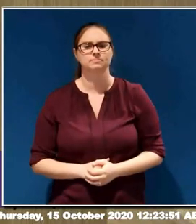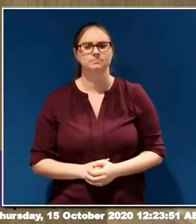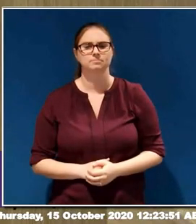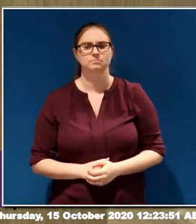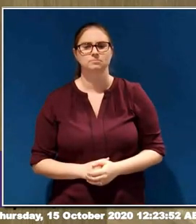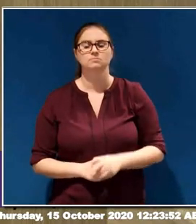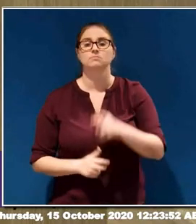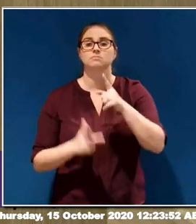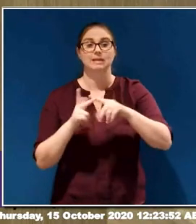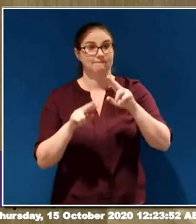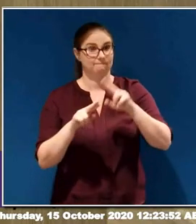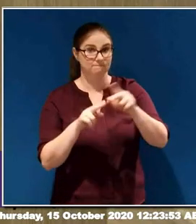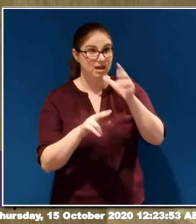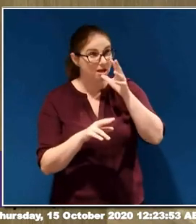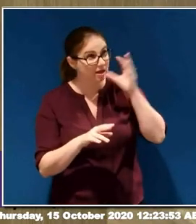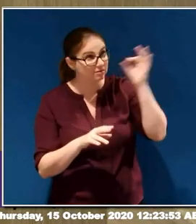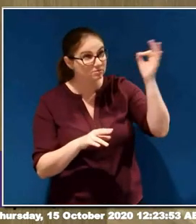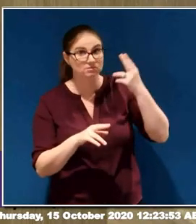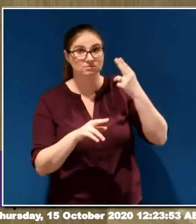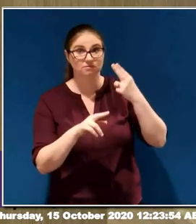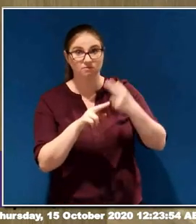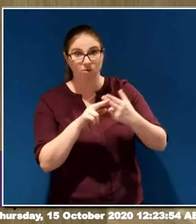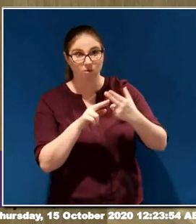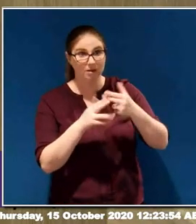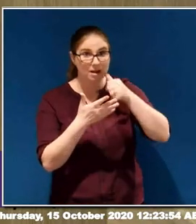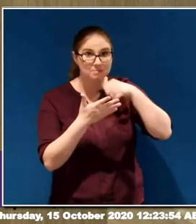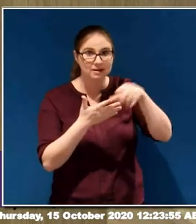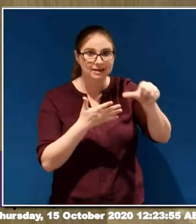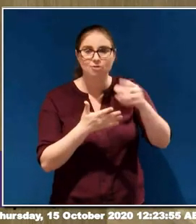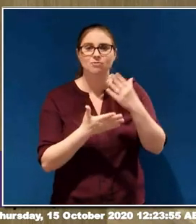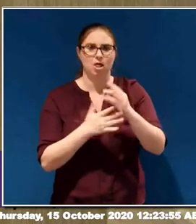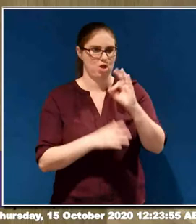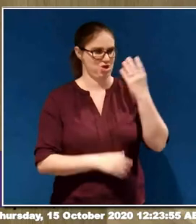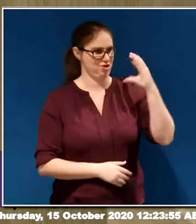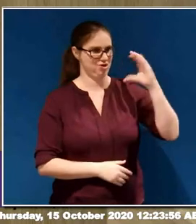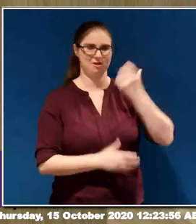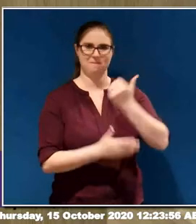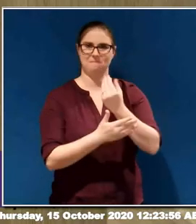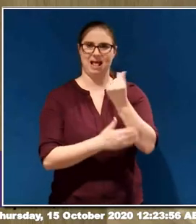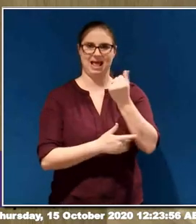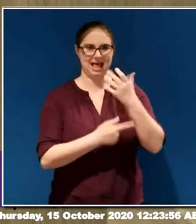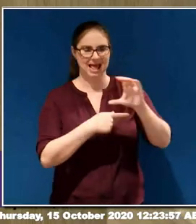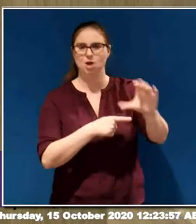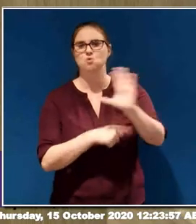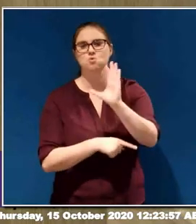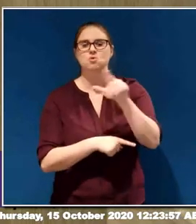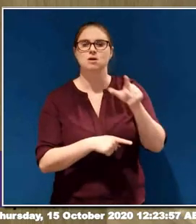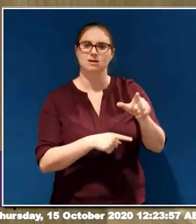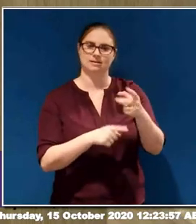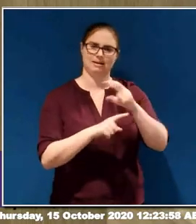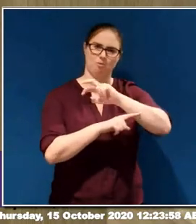of teacher aide hours or a full-time equivalent in teacher time sometimes,